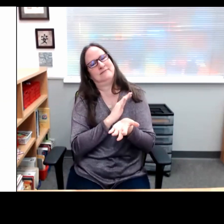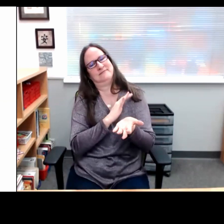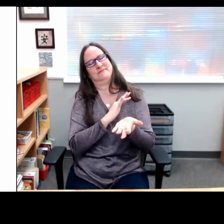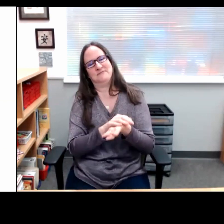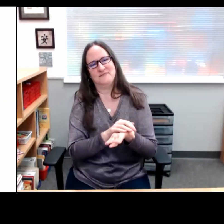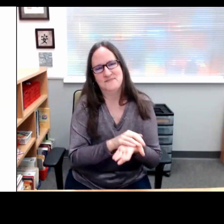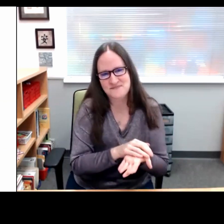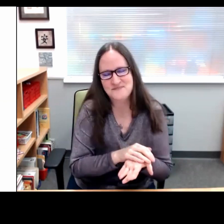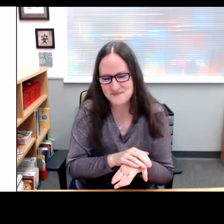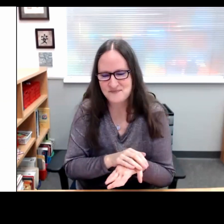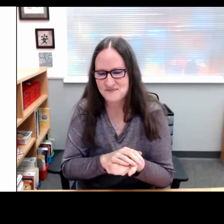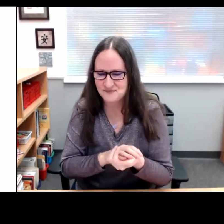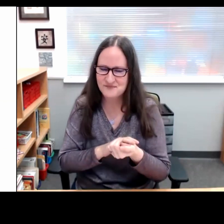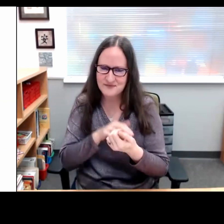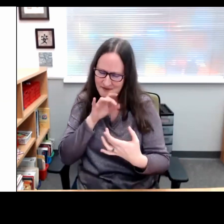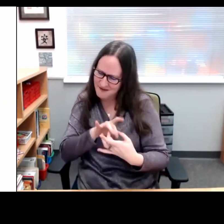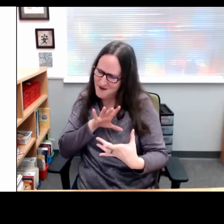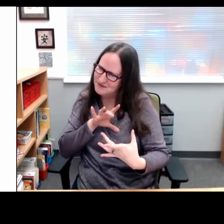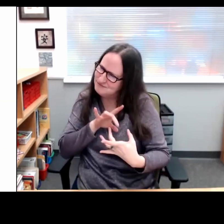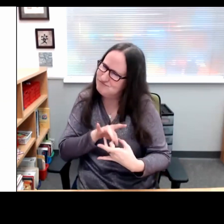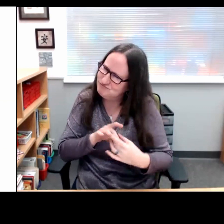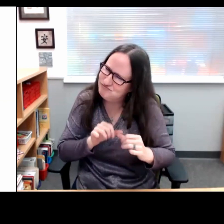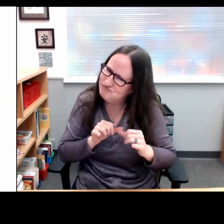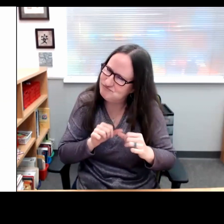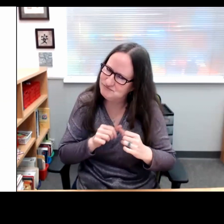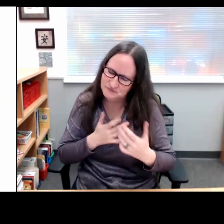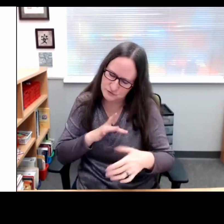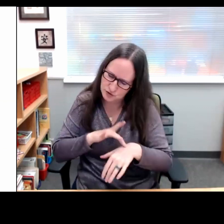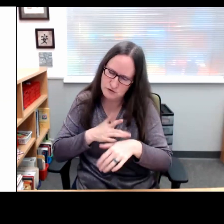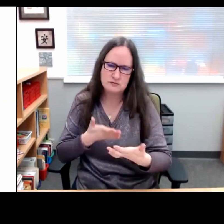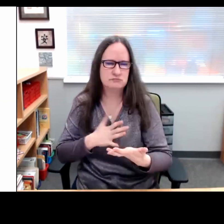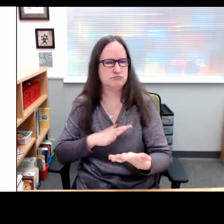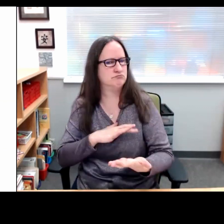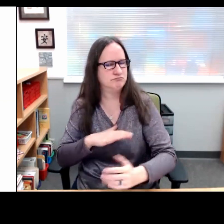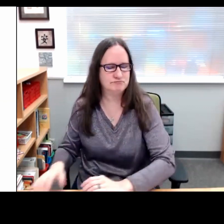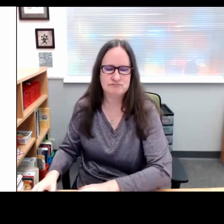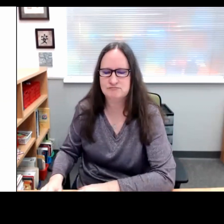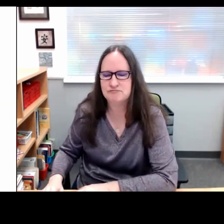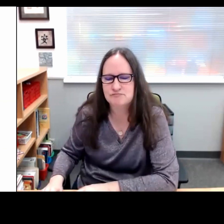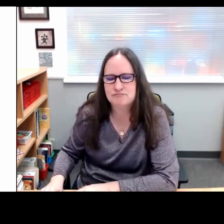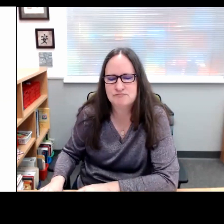and that's the kind of interaction that is so beneficial for the child. You have to always maintain that touch and connection.